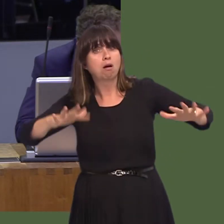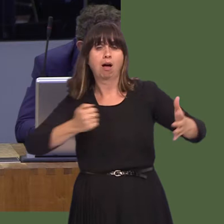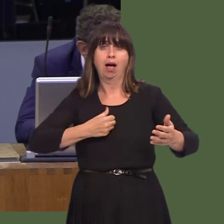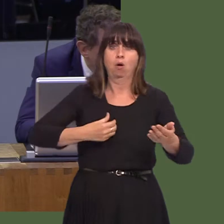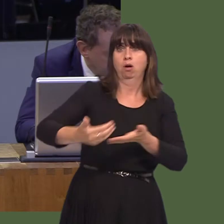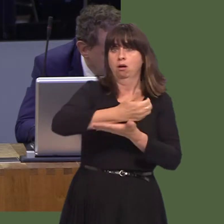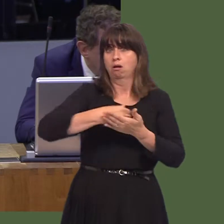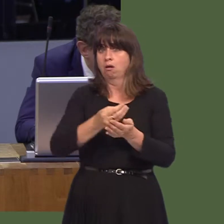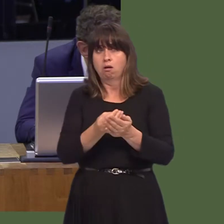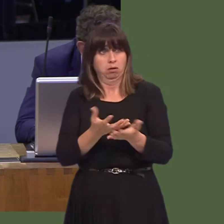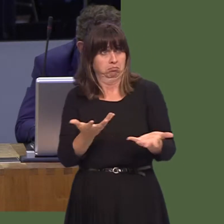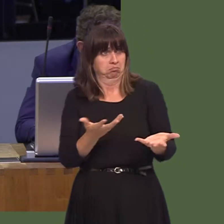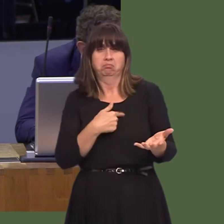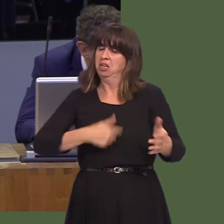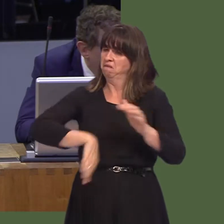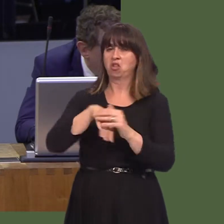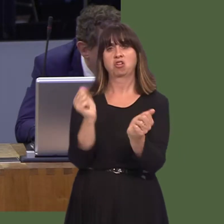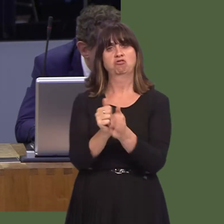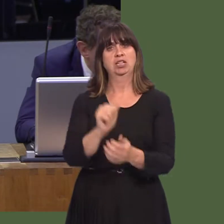and I agree wholeheartedly with this statement.